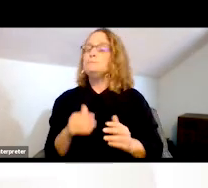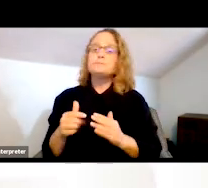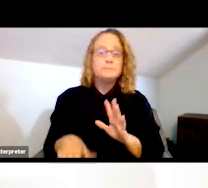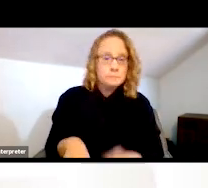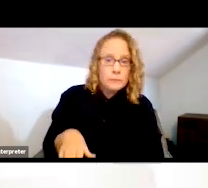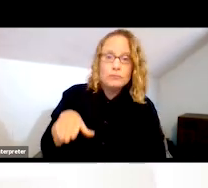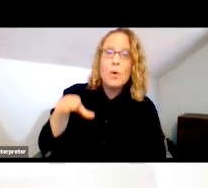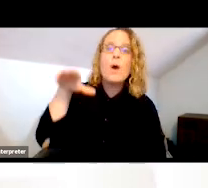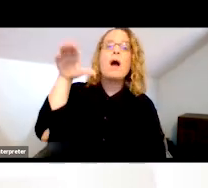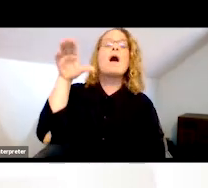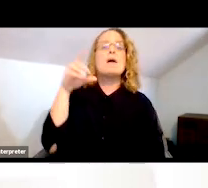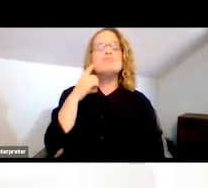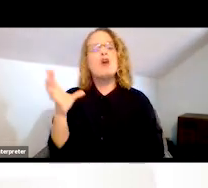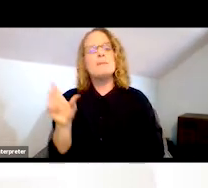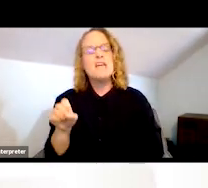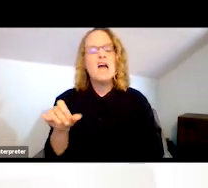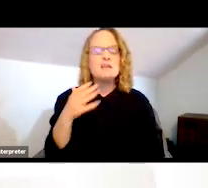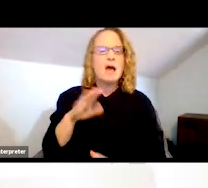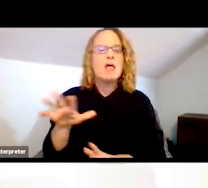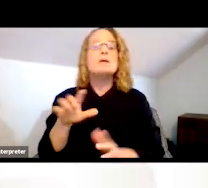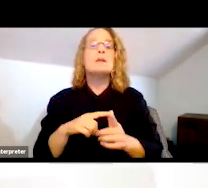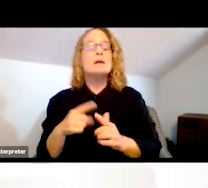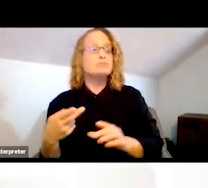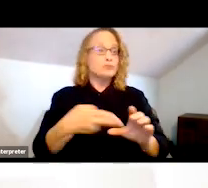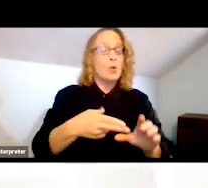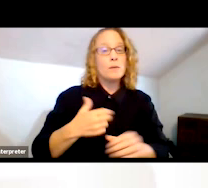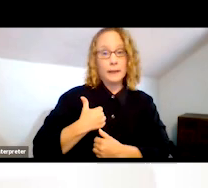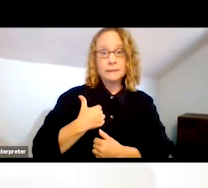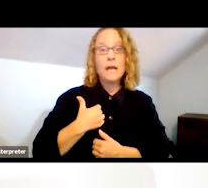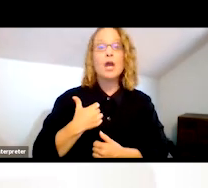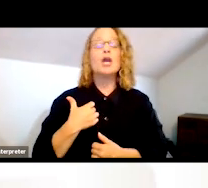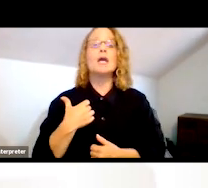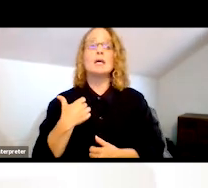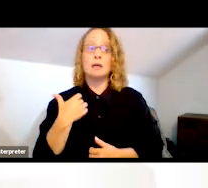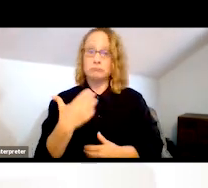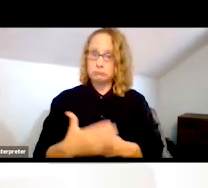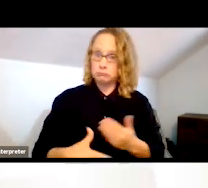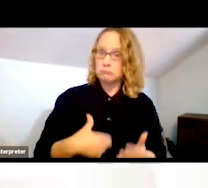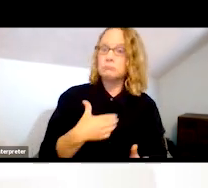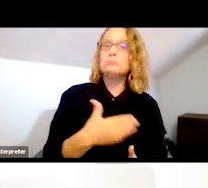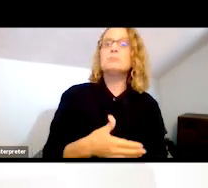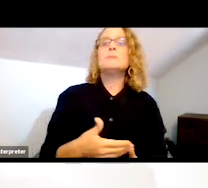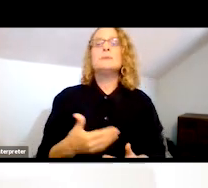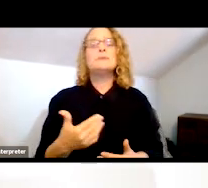And as you'll see it later on how much of an impact that sort of had on me later on in life.